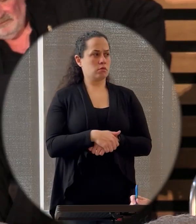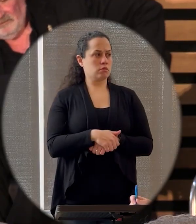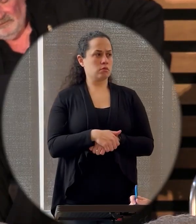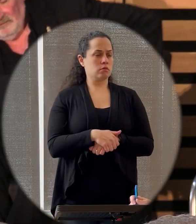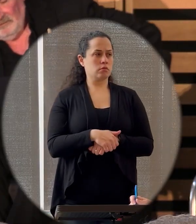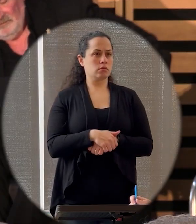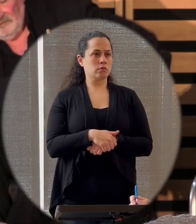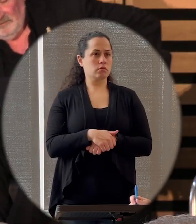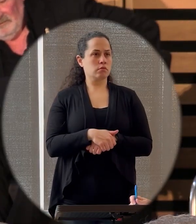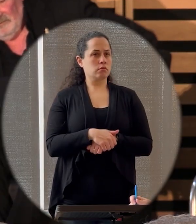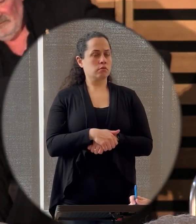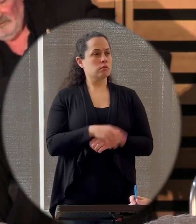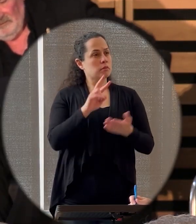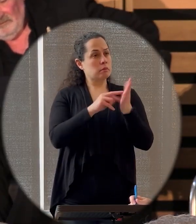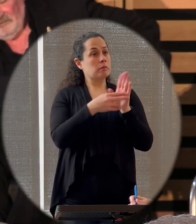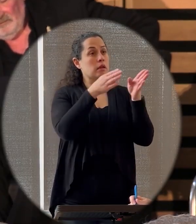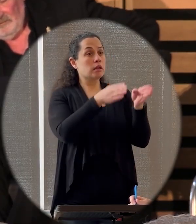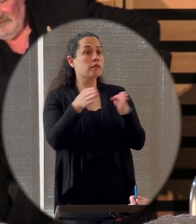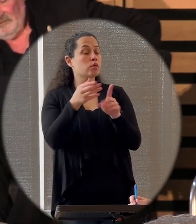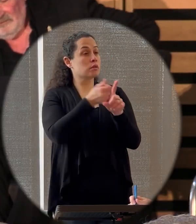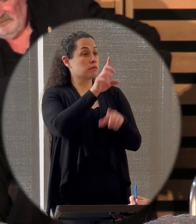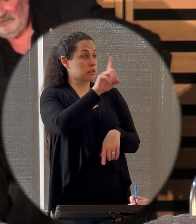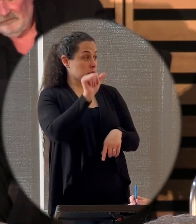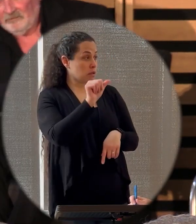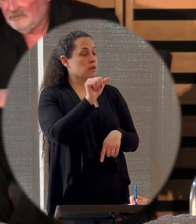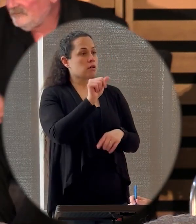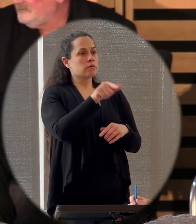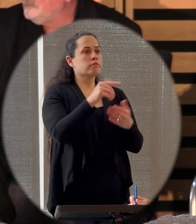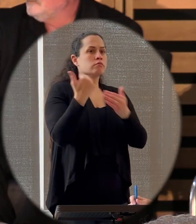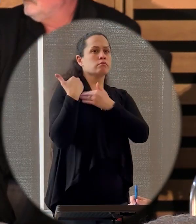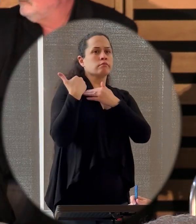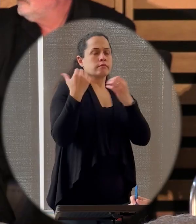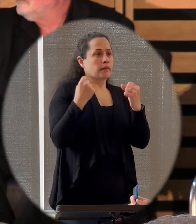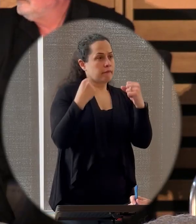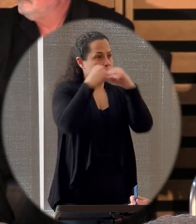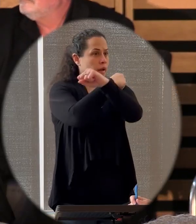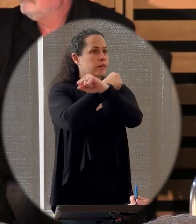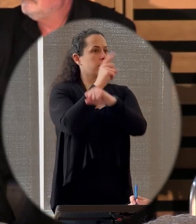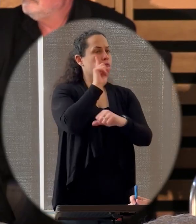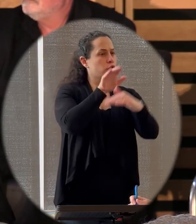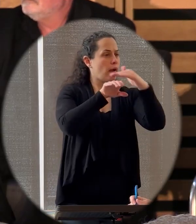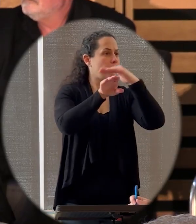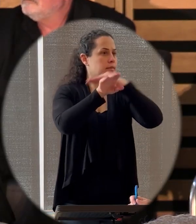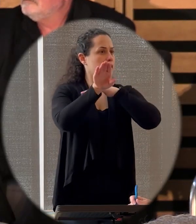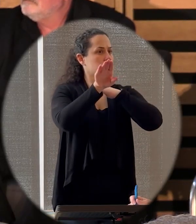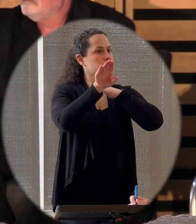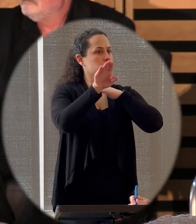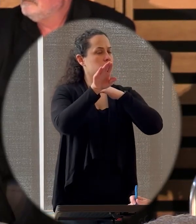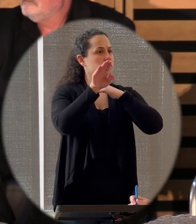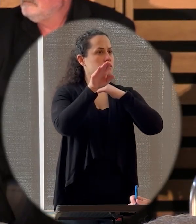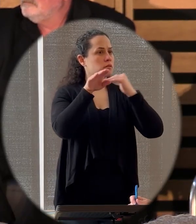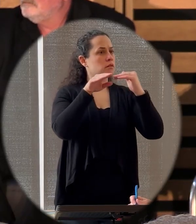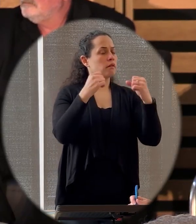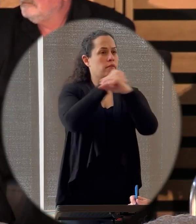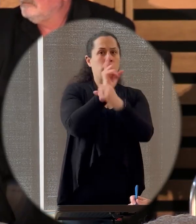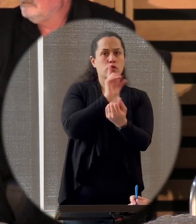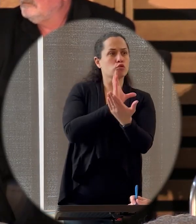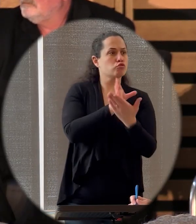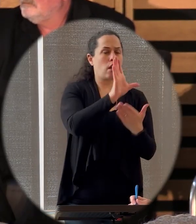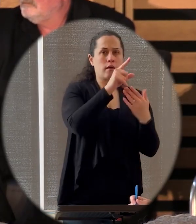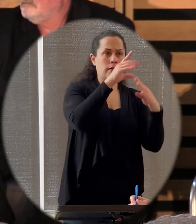those individuals to fight for their their access as individuals when the barriers they're fighting